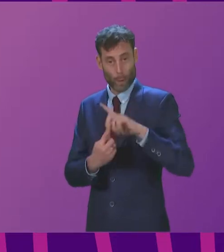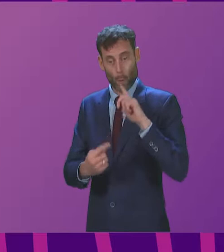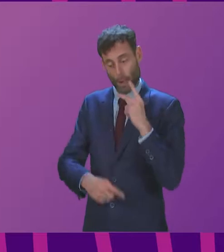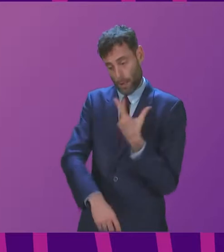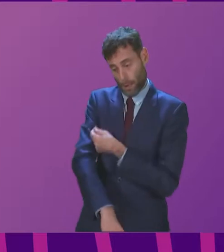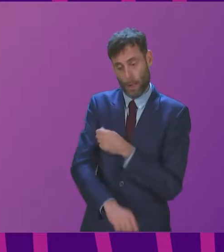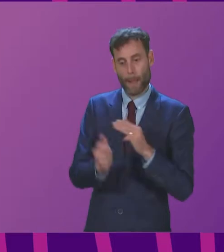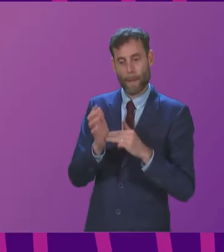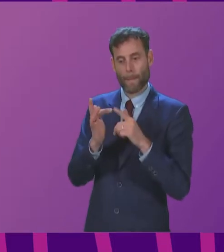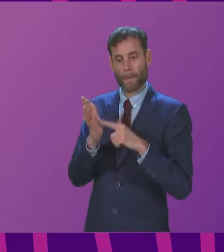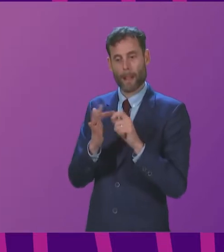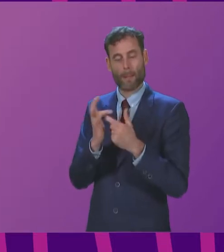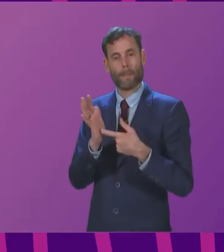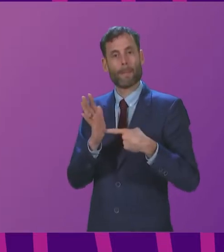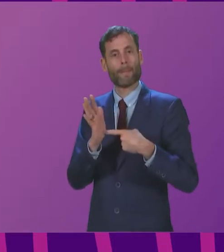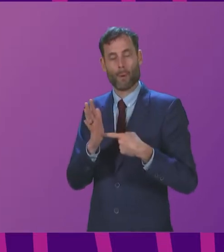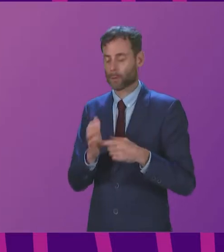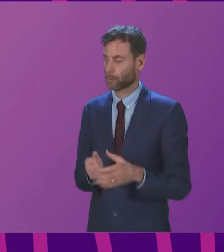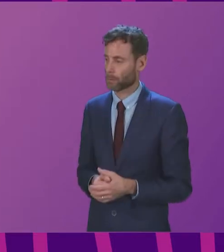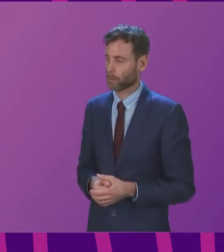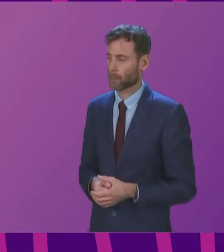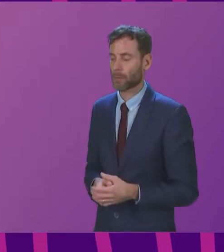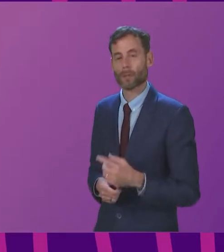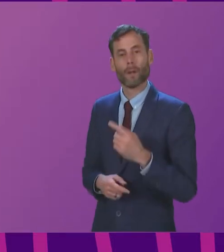There was no indication that only folk aged 70 and over would be included.